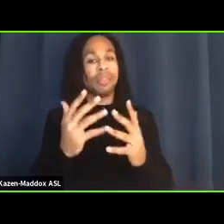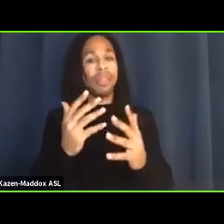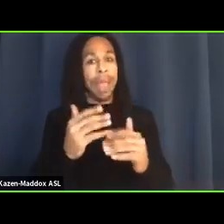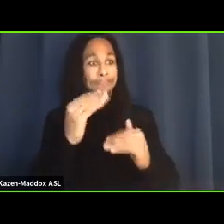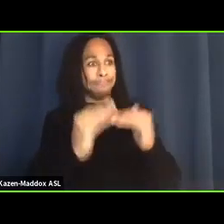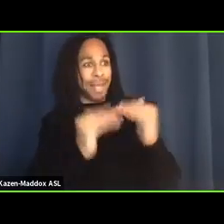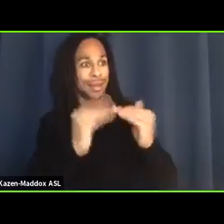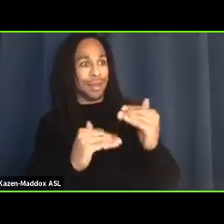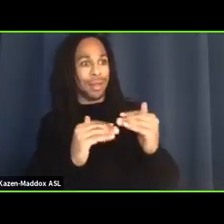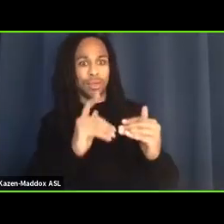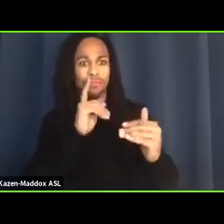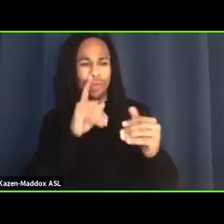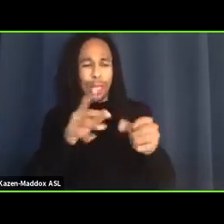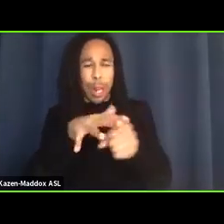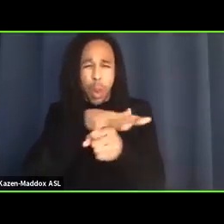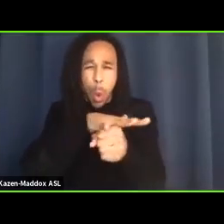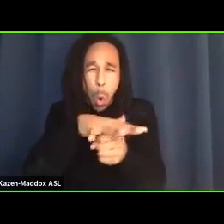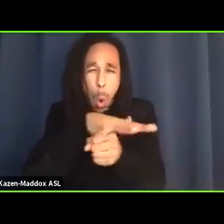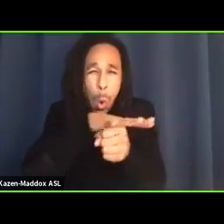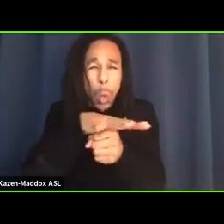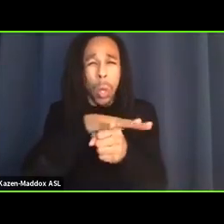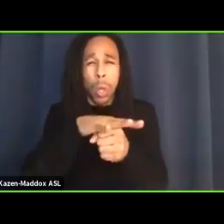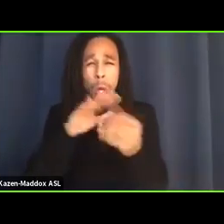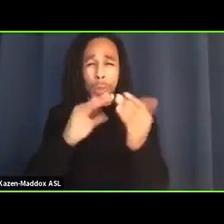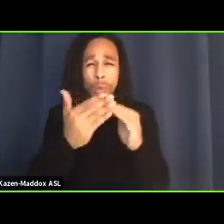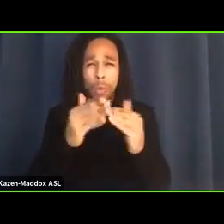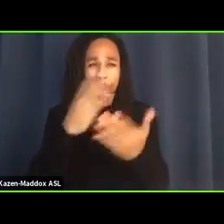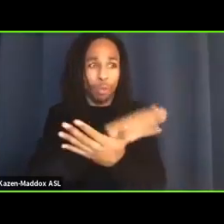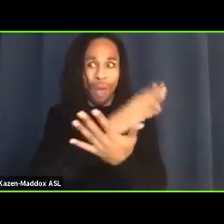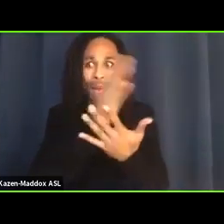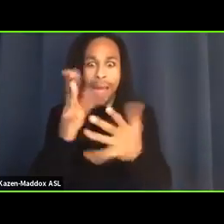is not only an impact to our local communities and their students and their parents, but